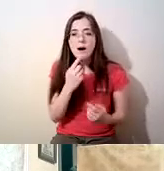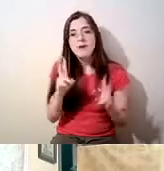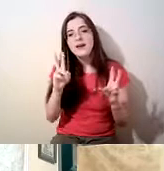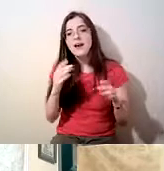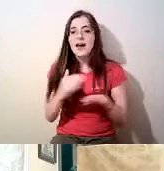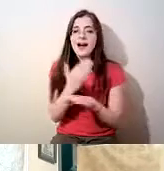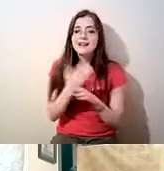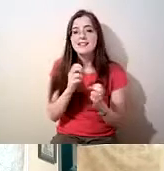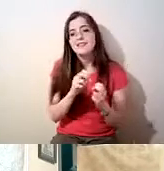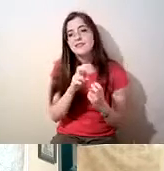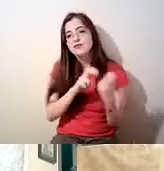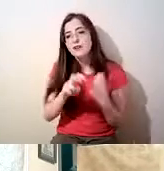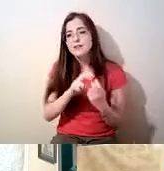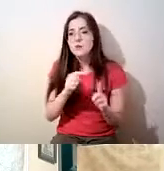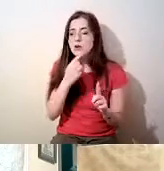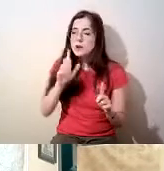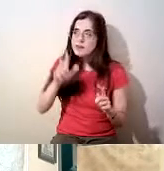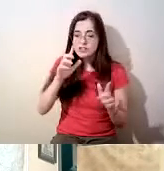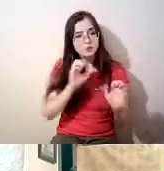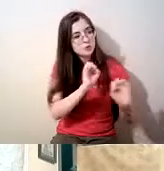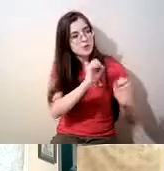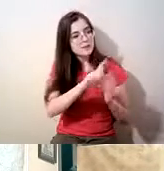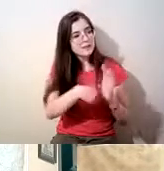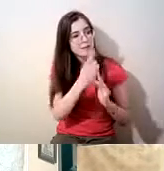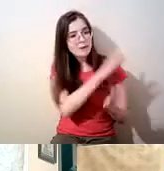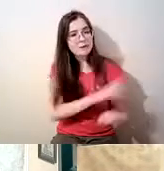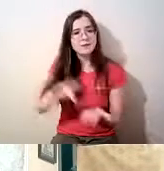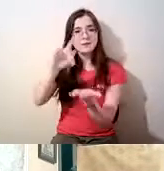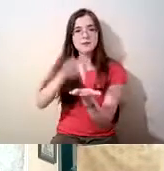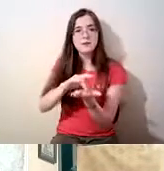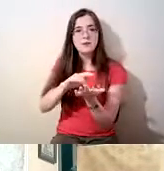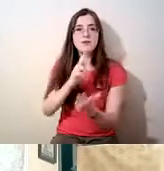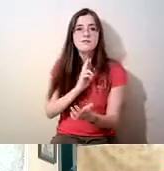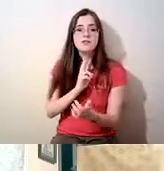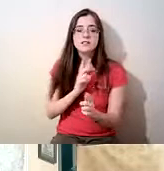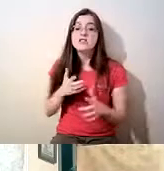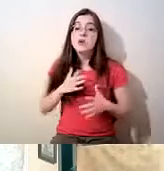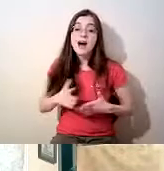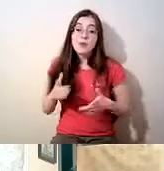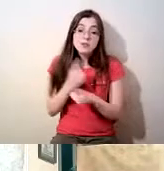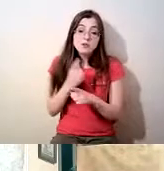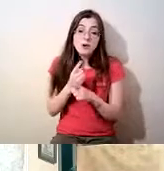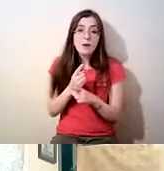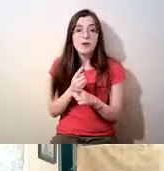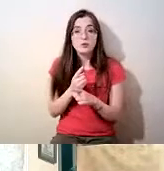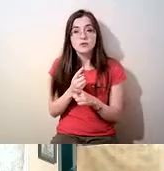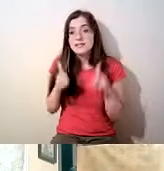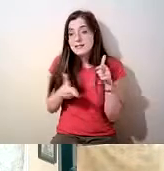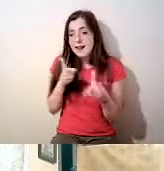these discussions um i'll talk about cycling one reason because i love cycling and that's how i get